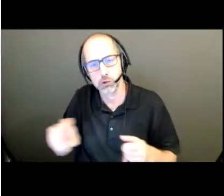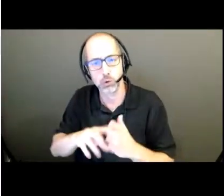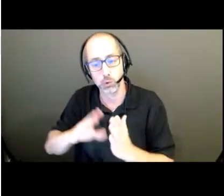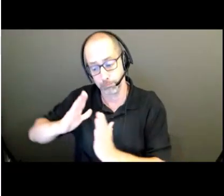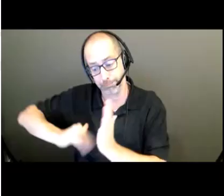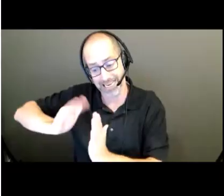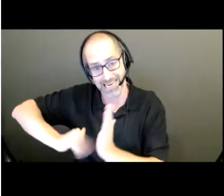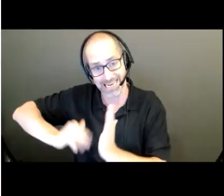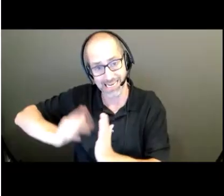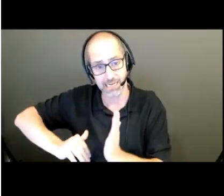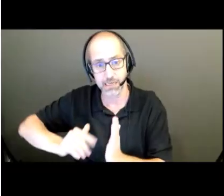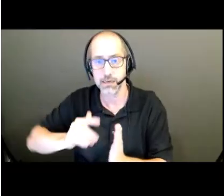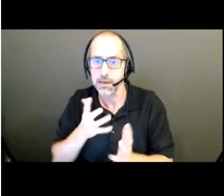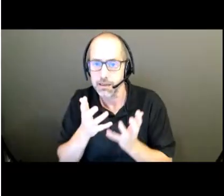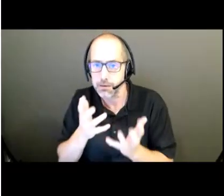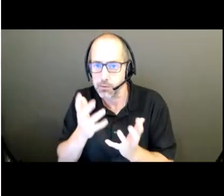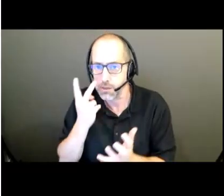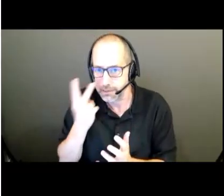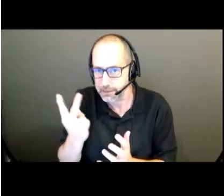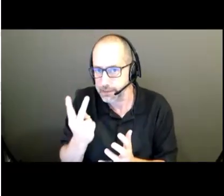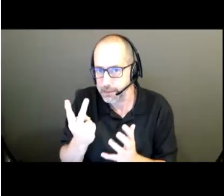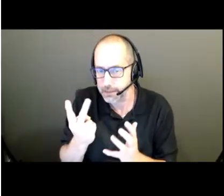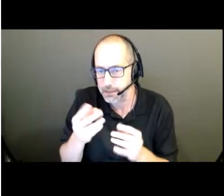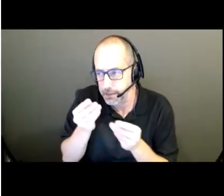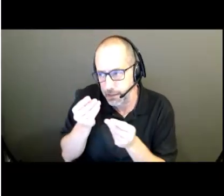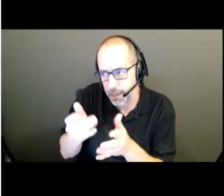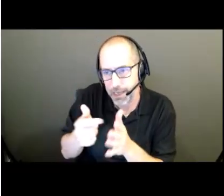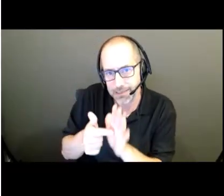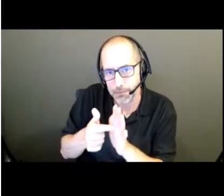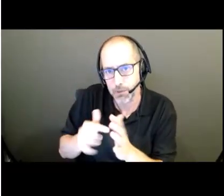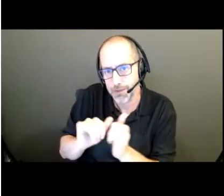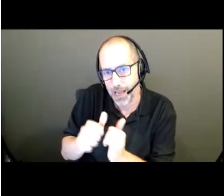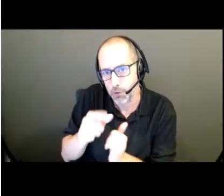examples of how you paint, not your ceramic work.